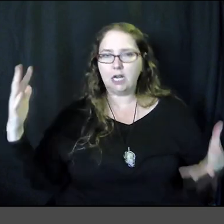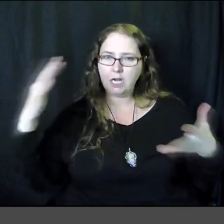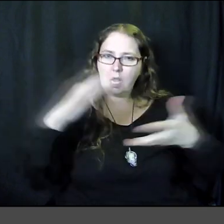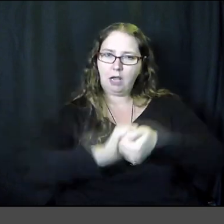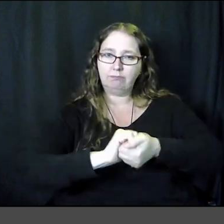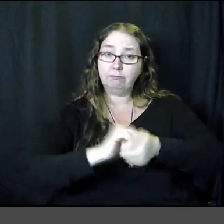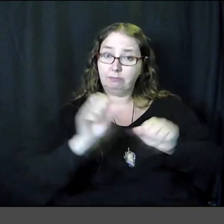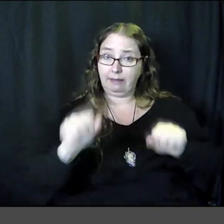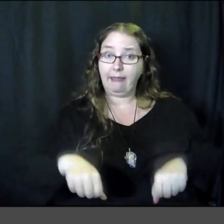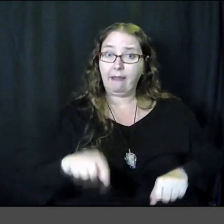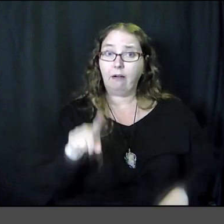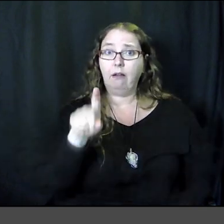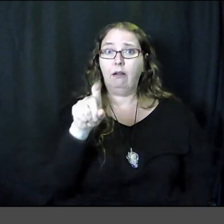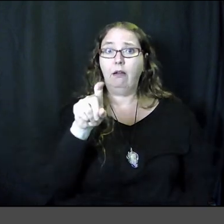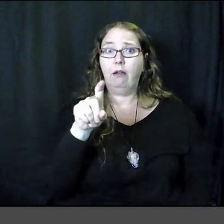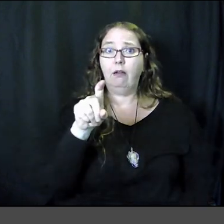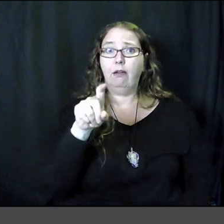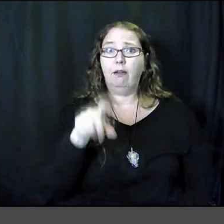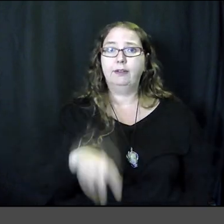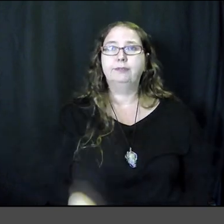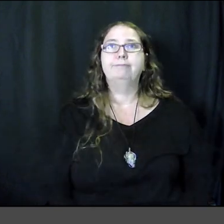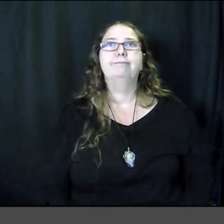AND THAT WILL REQUIRE THAT LANGUAGE. THANK YOU, ROSS.